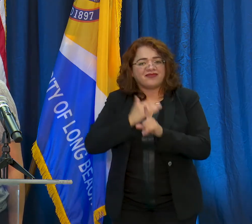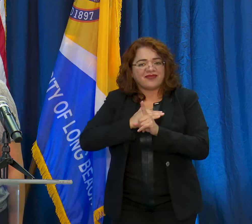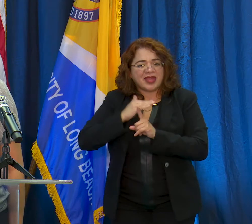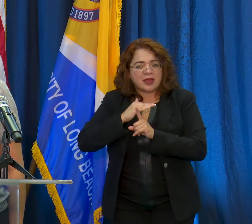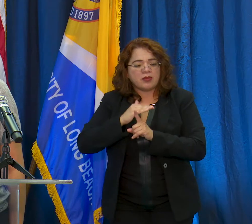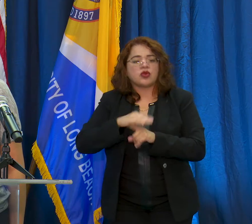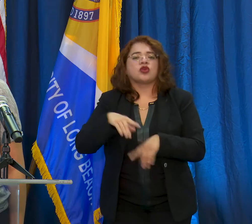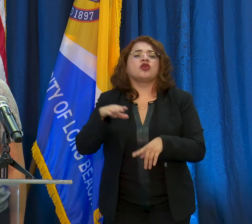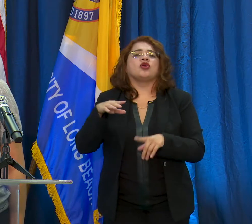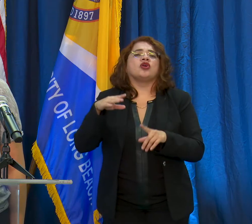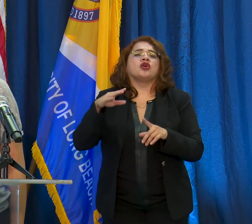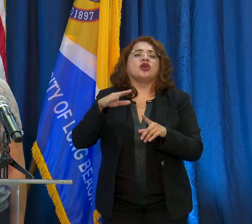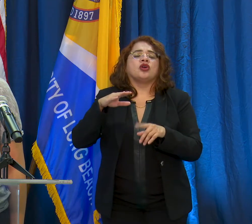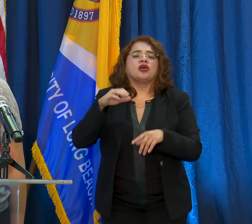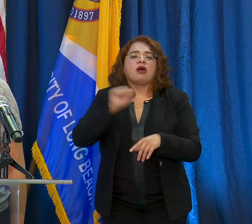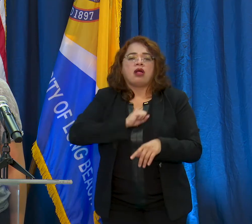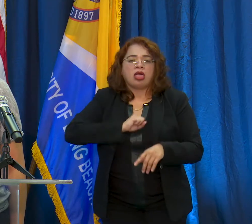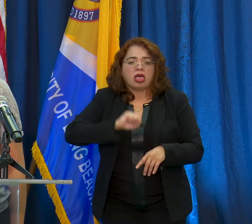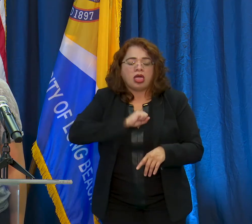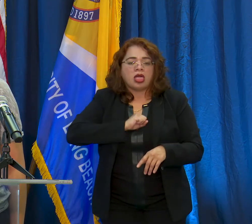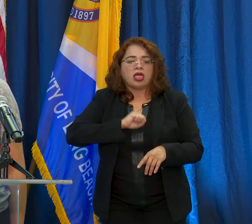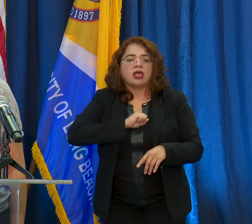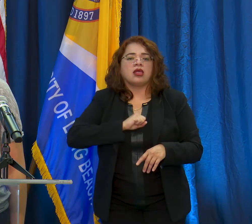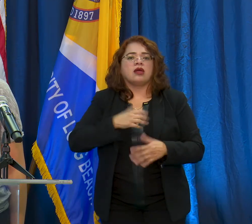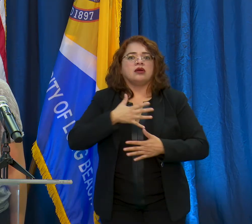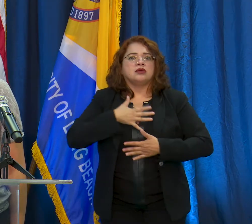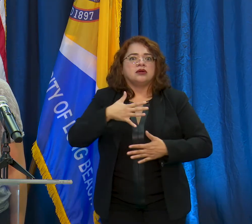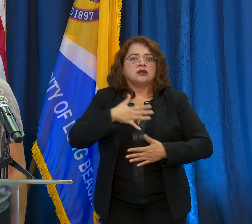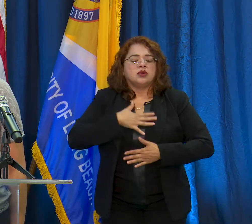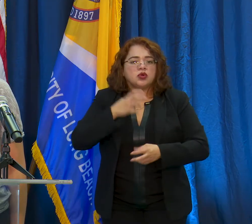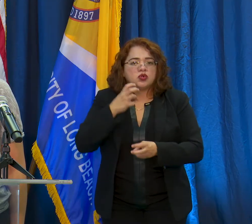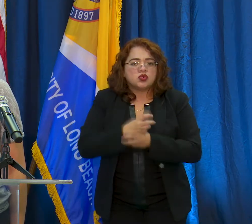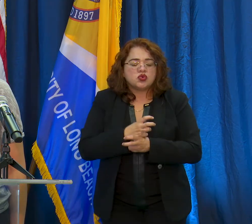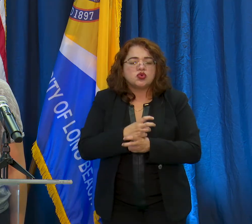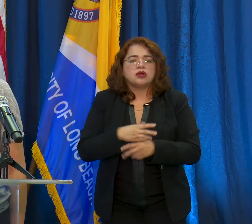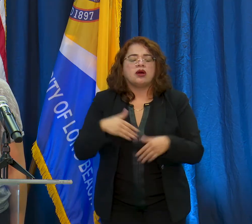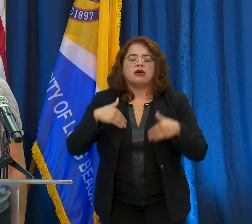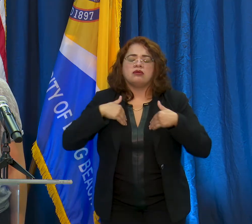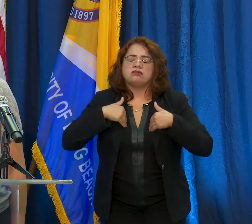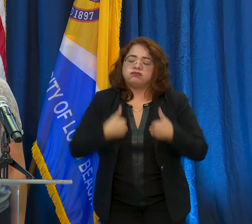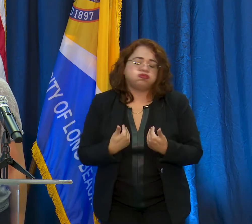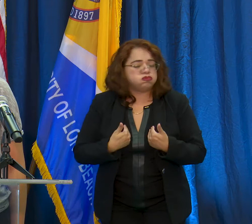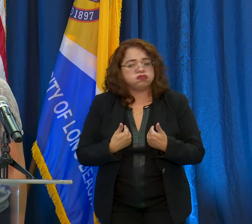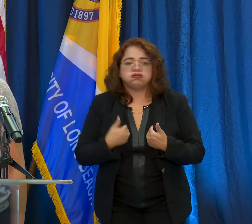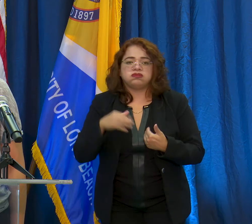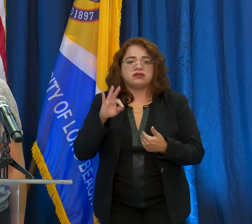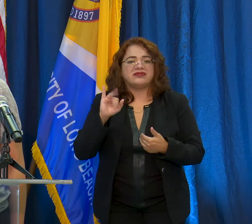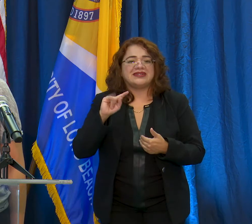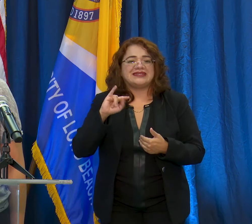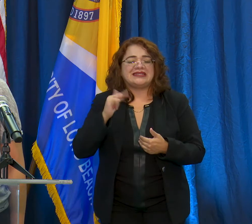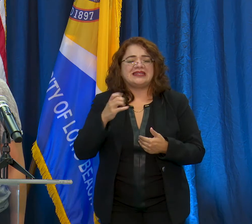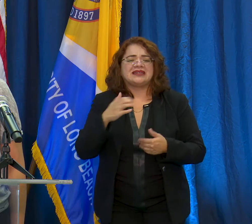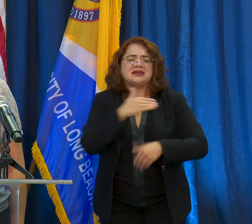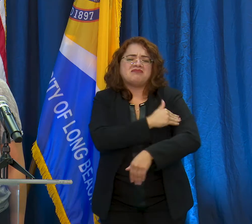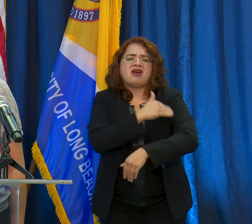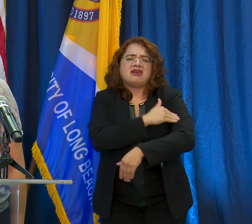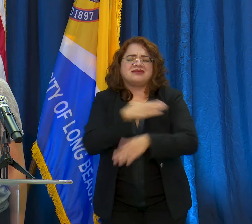cough, shortness of breath, fatigue, muscle or body aches,